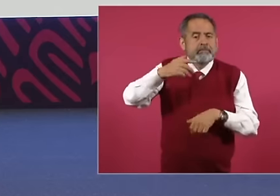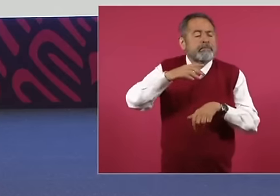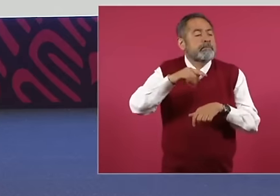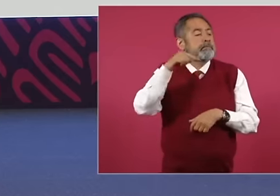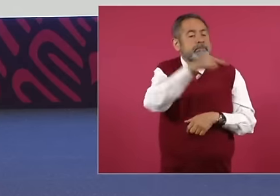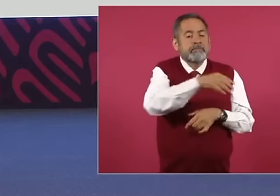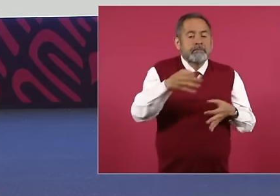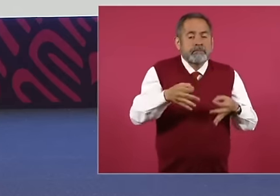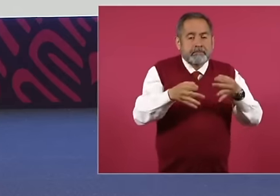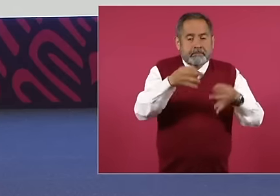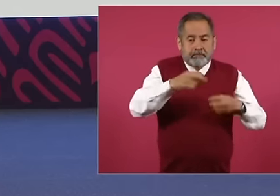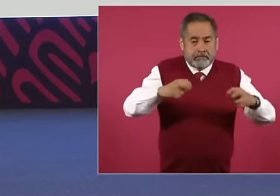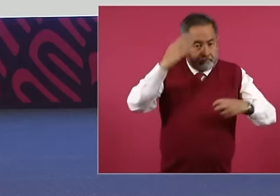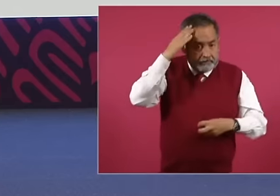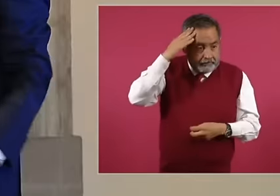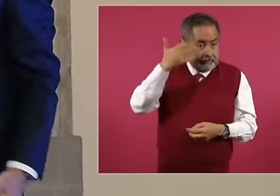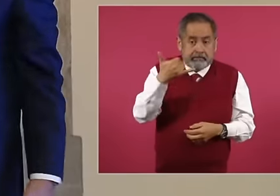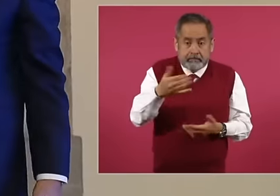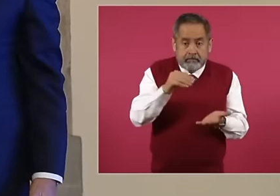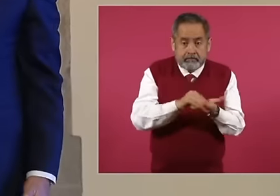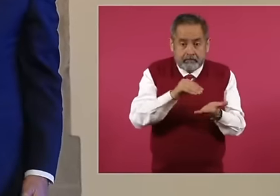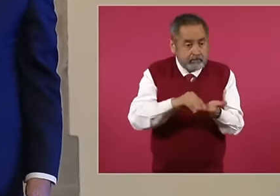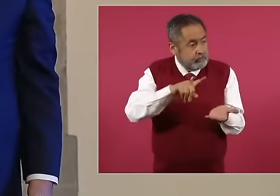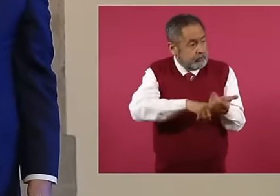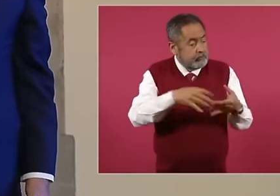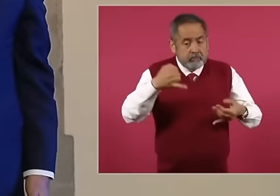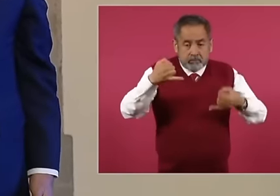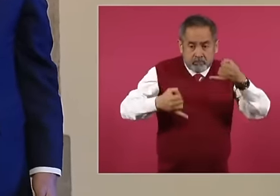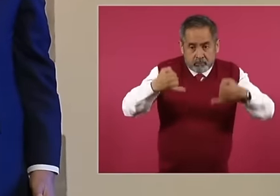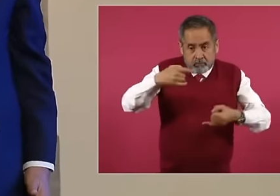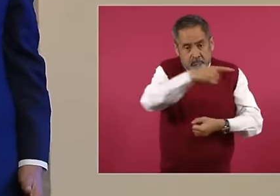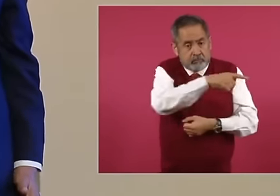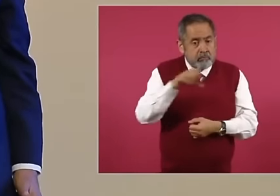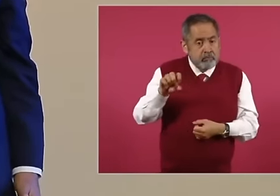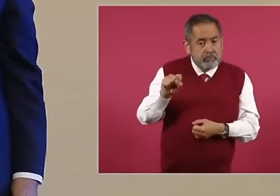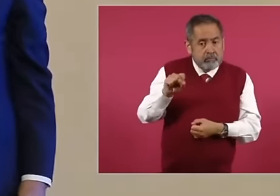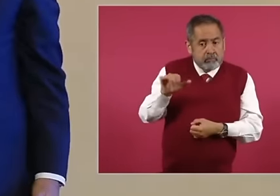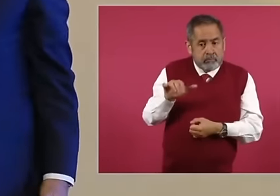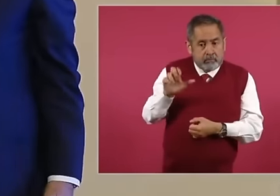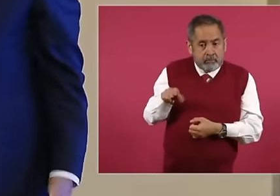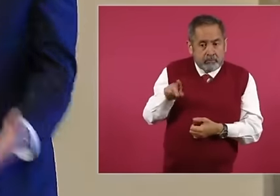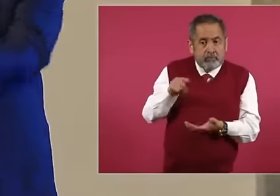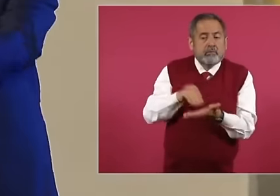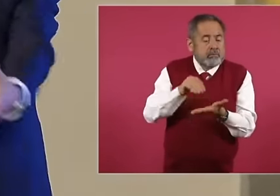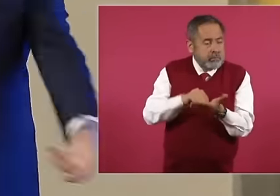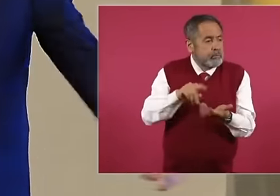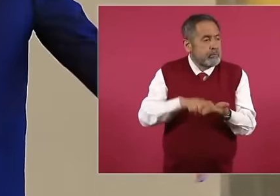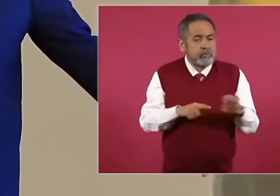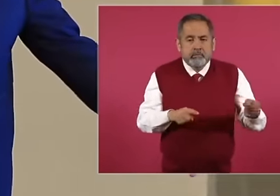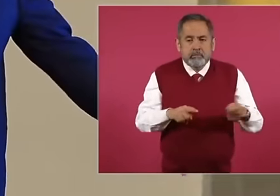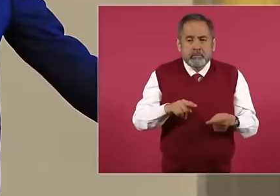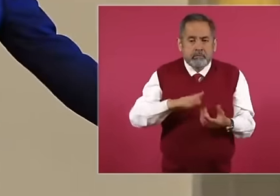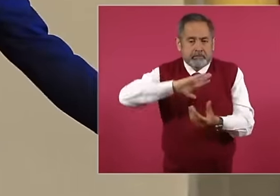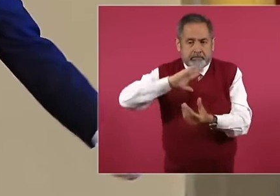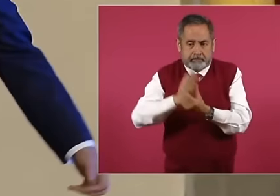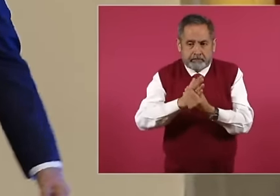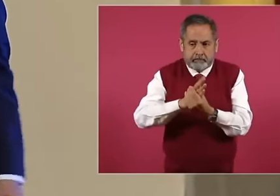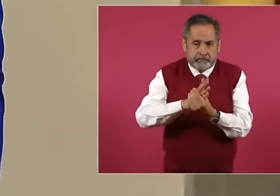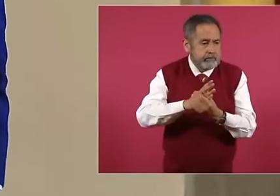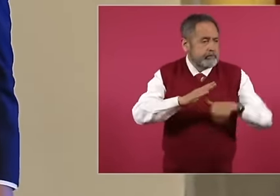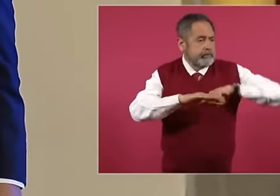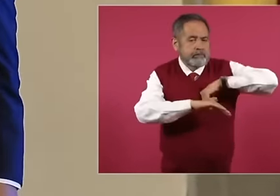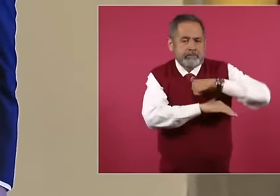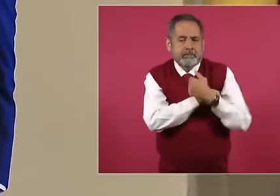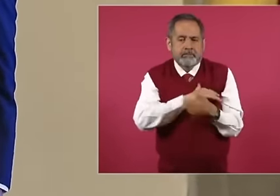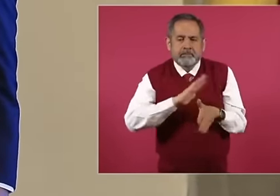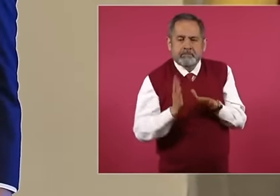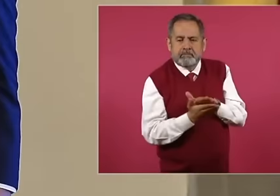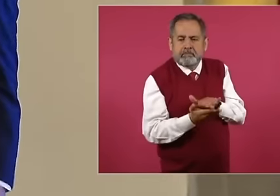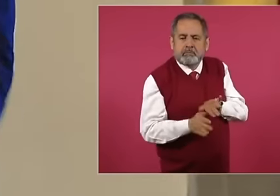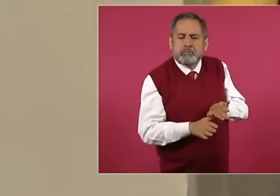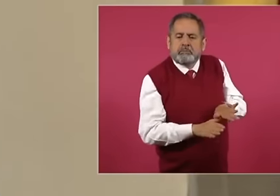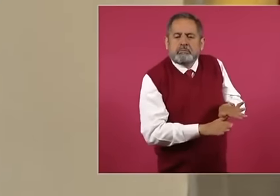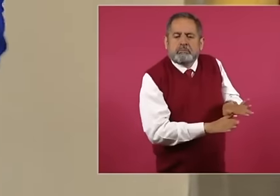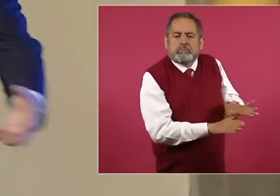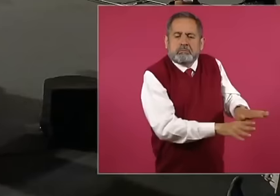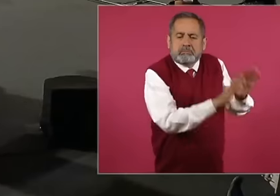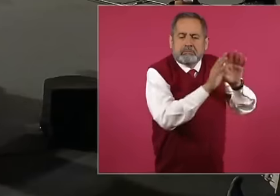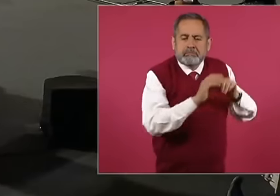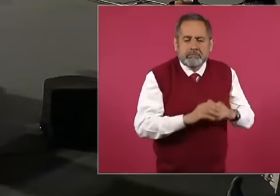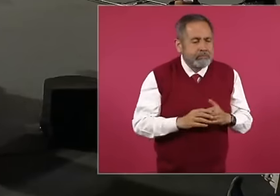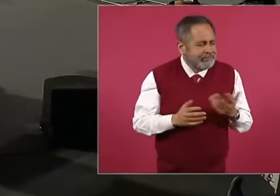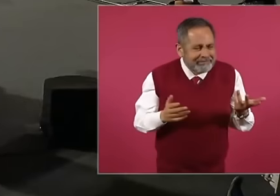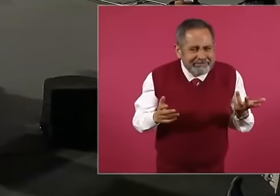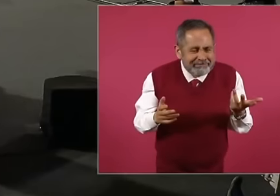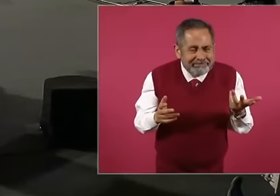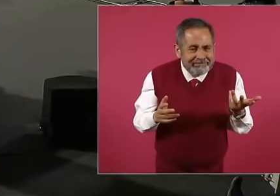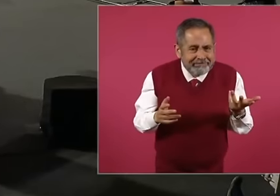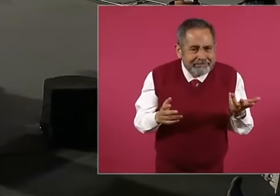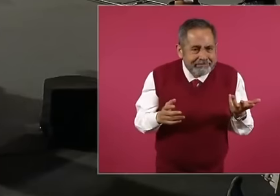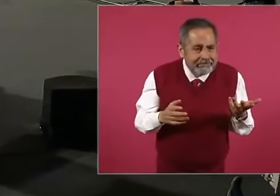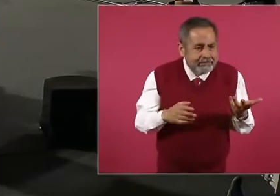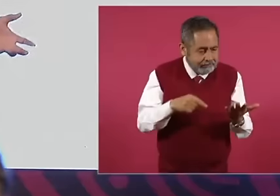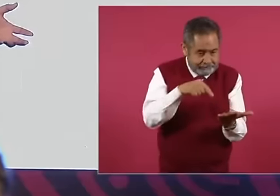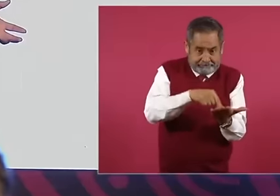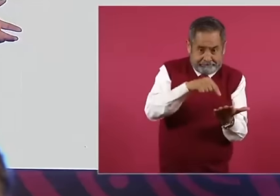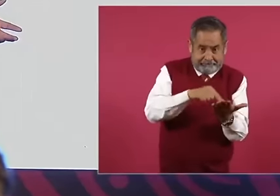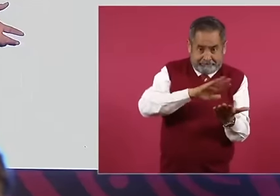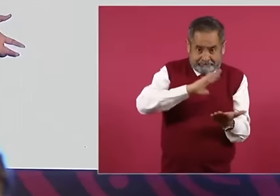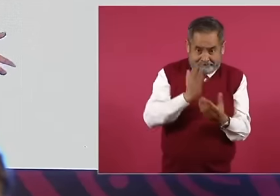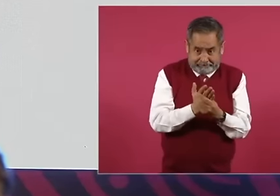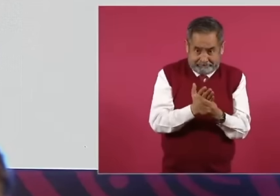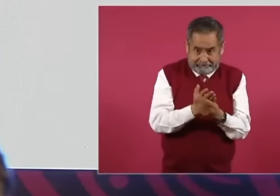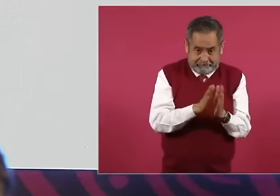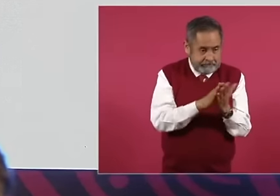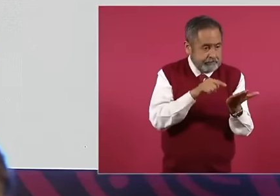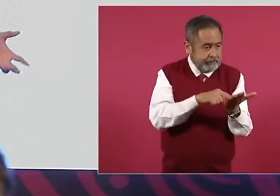what is still in court that they keep the files of who owes the